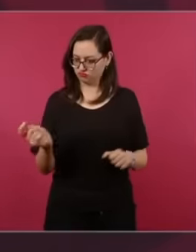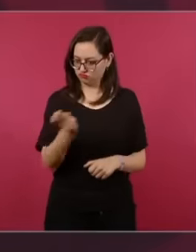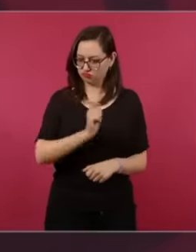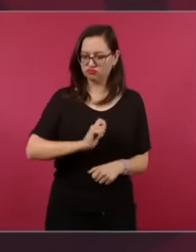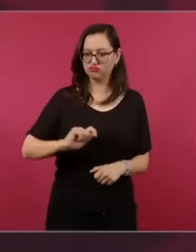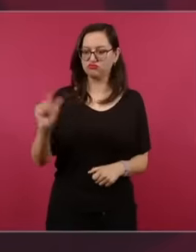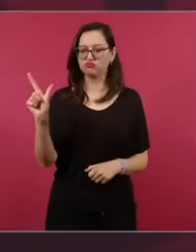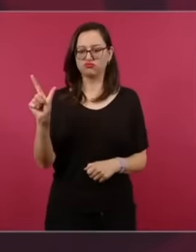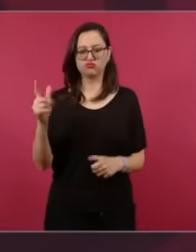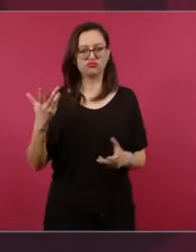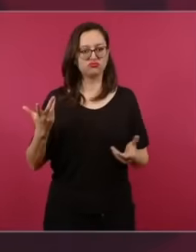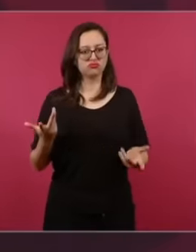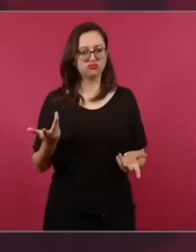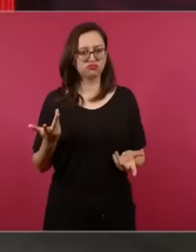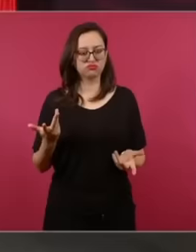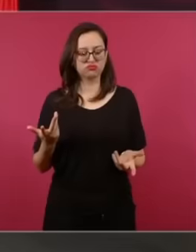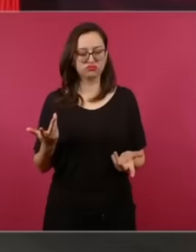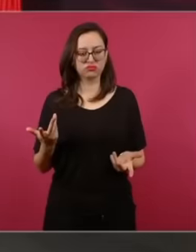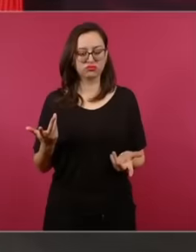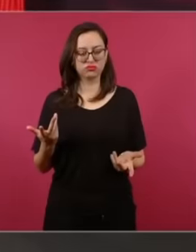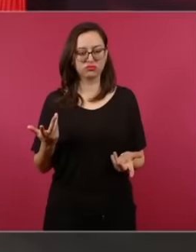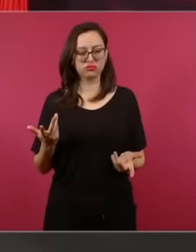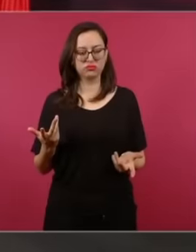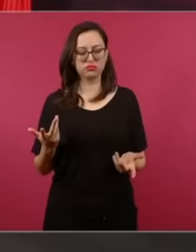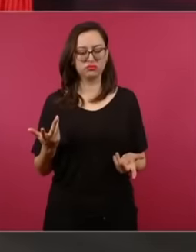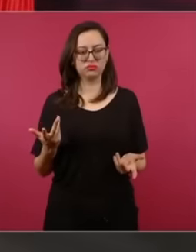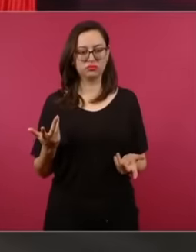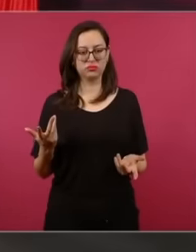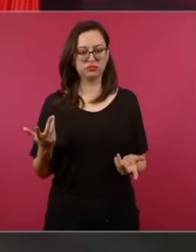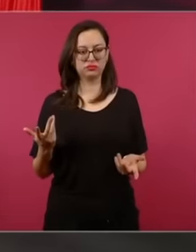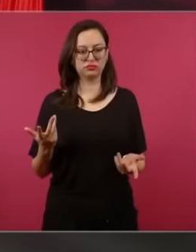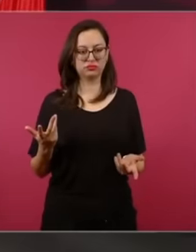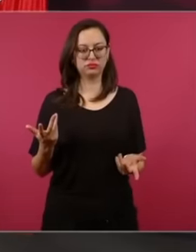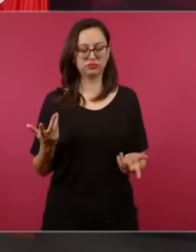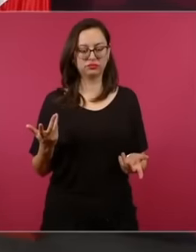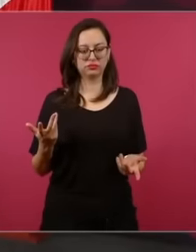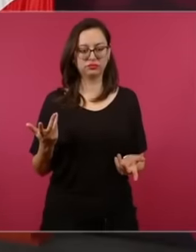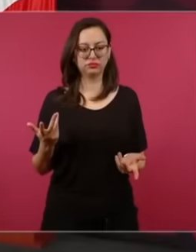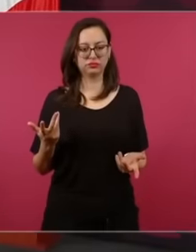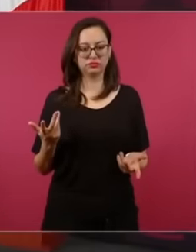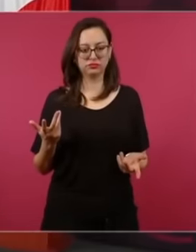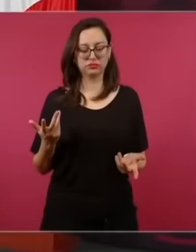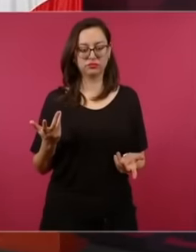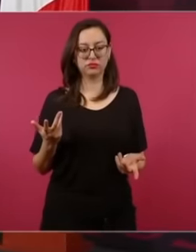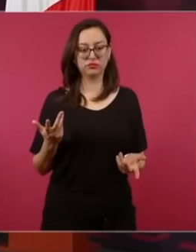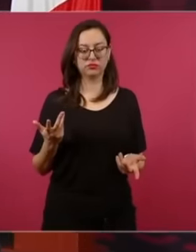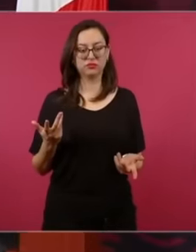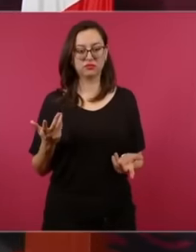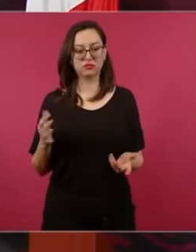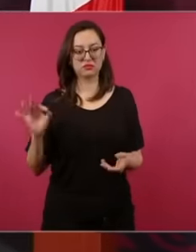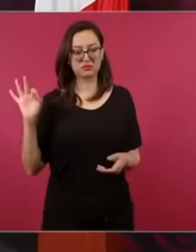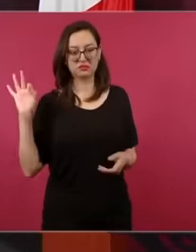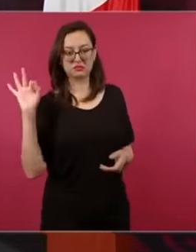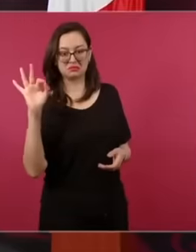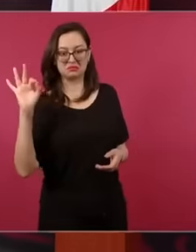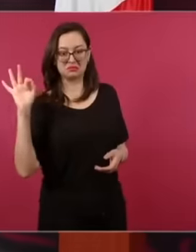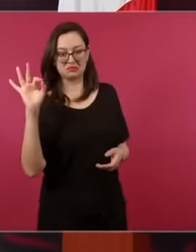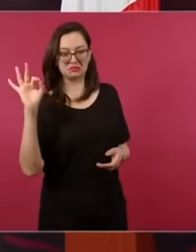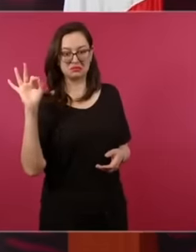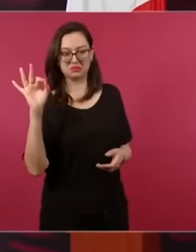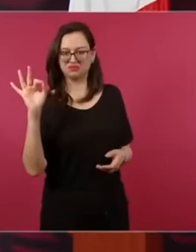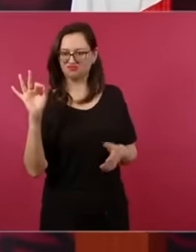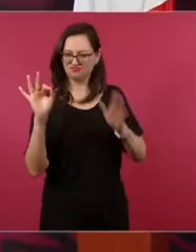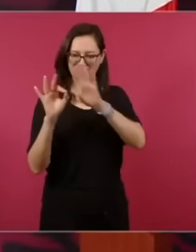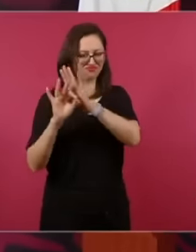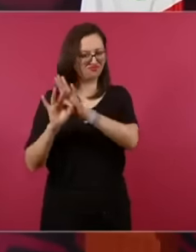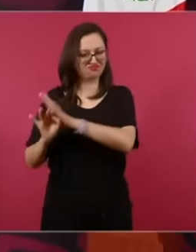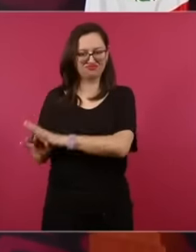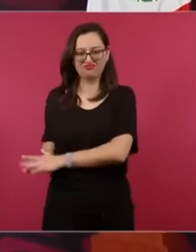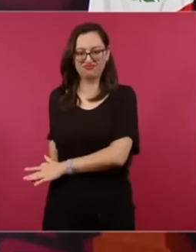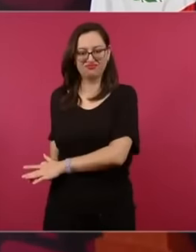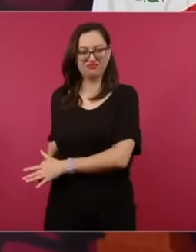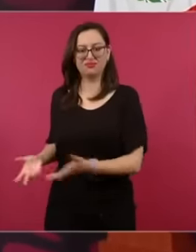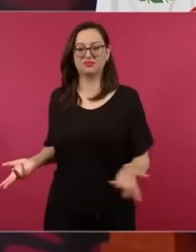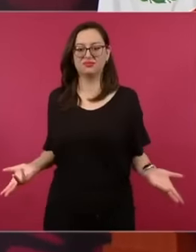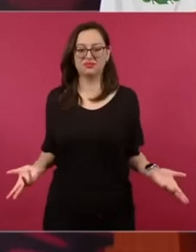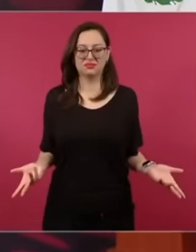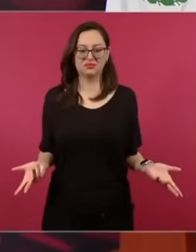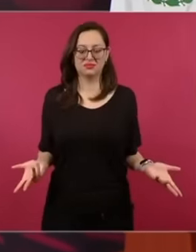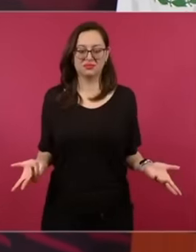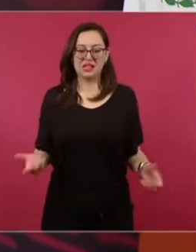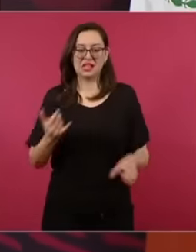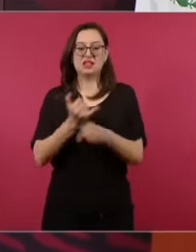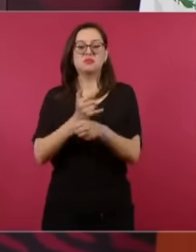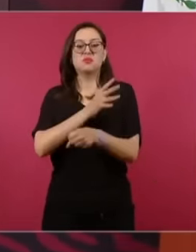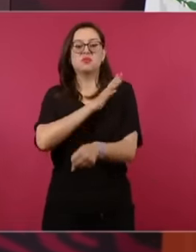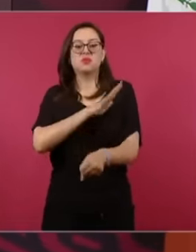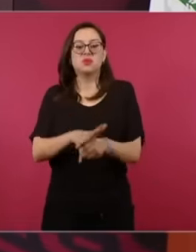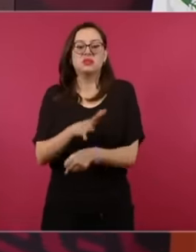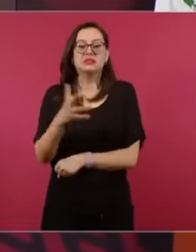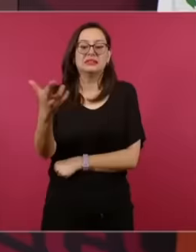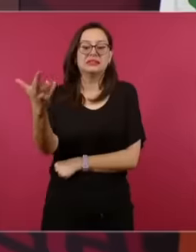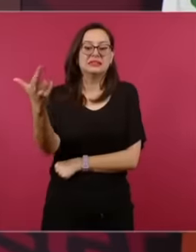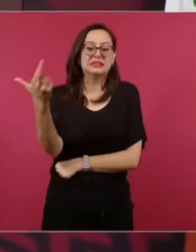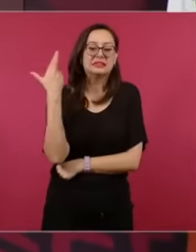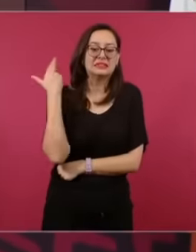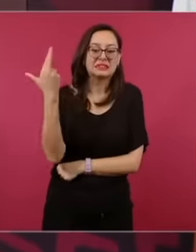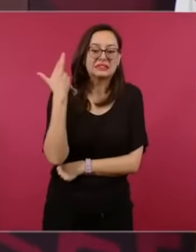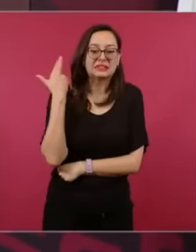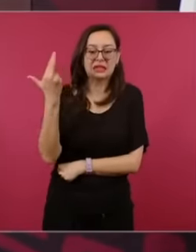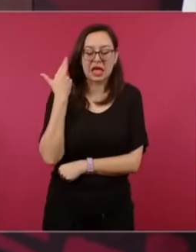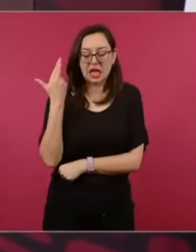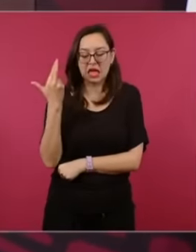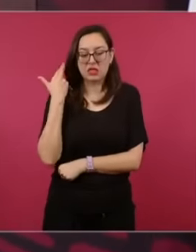put aside bias, it is not possible that in the radio networks they are